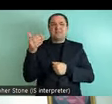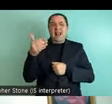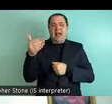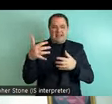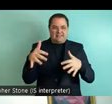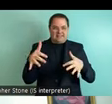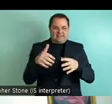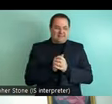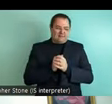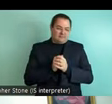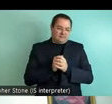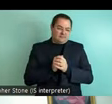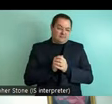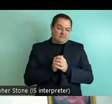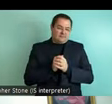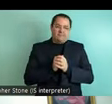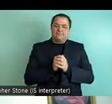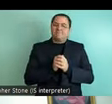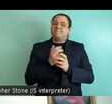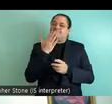one minutes. 11:56:19 Thank you. Say, great. Thank you.